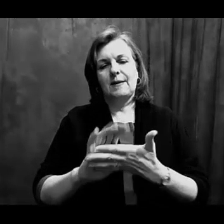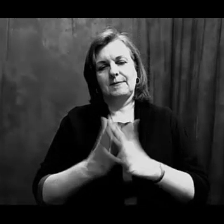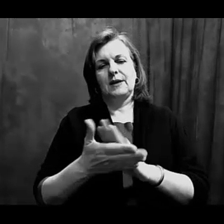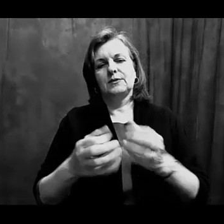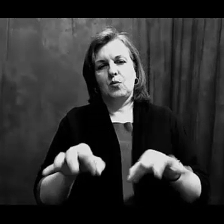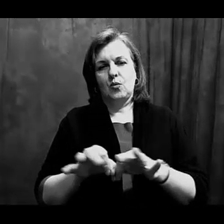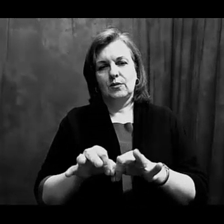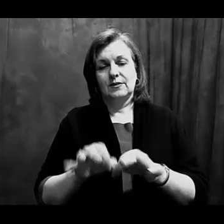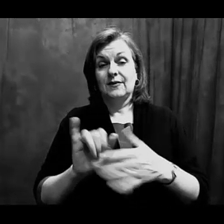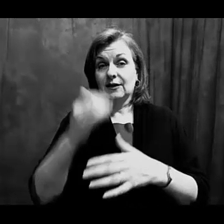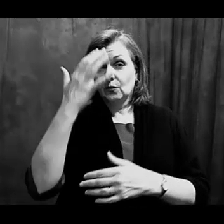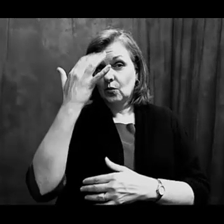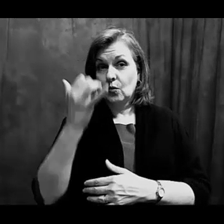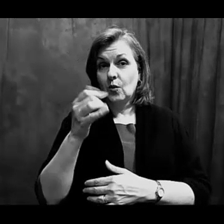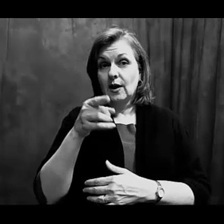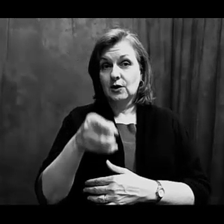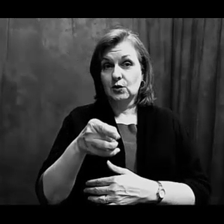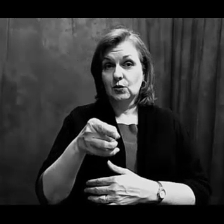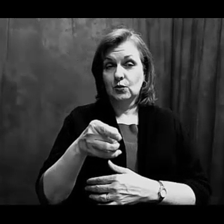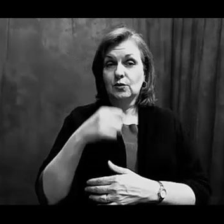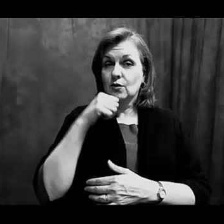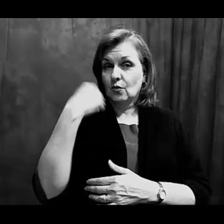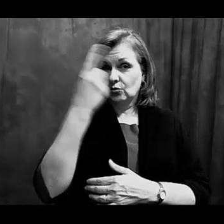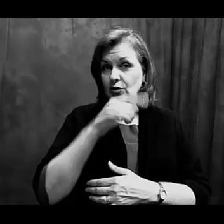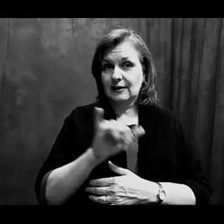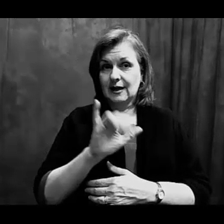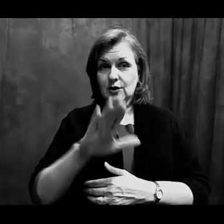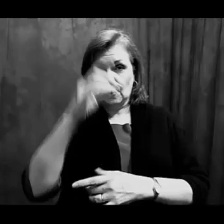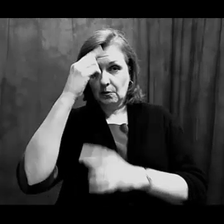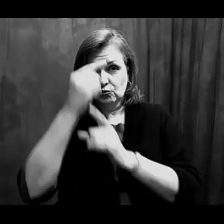this is why you look different from your brothers and sisters